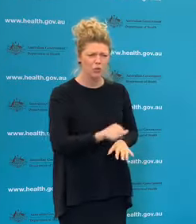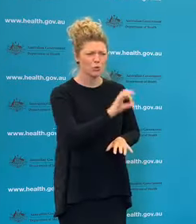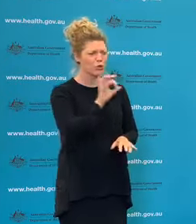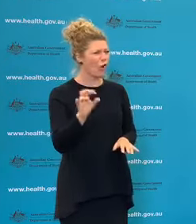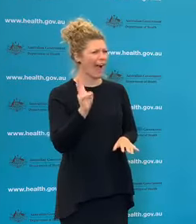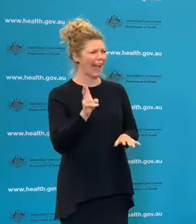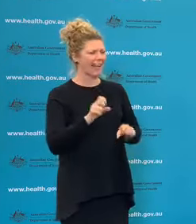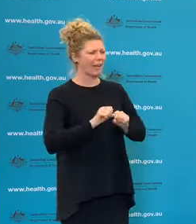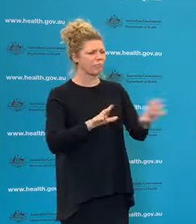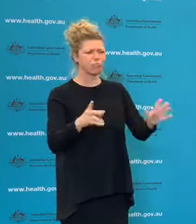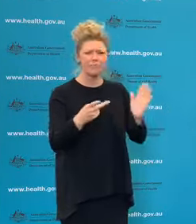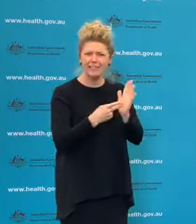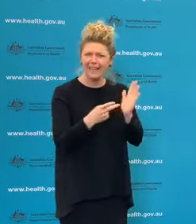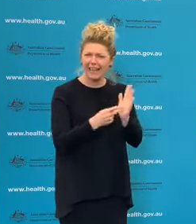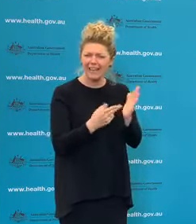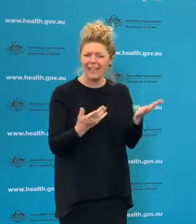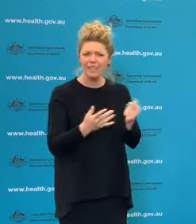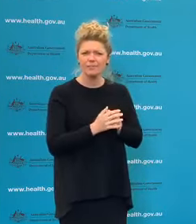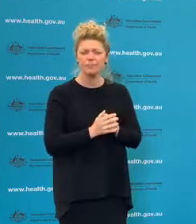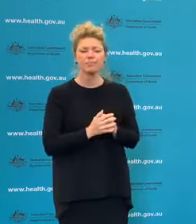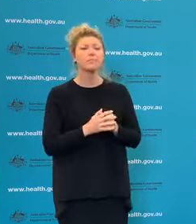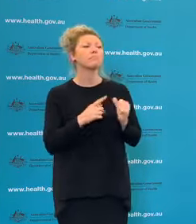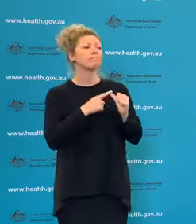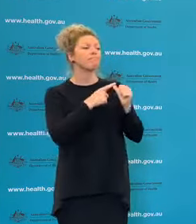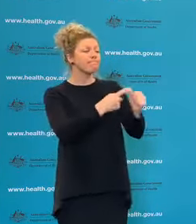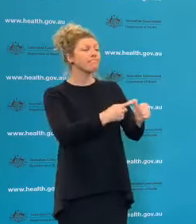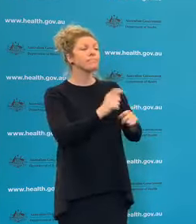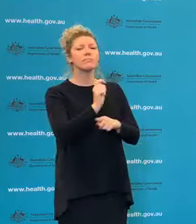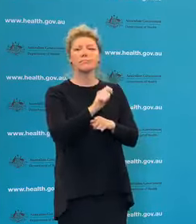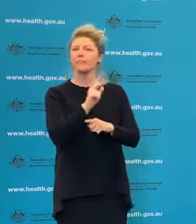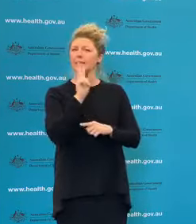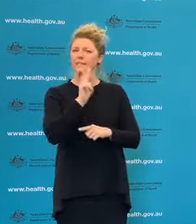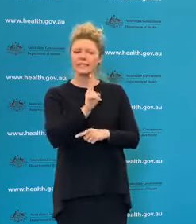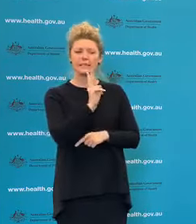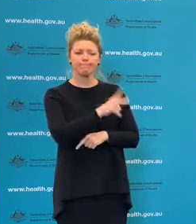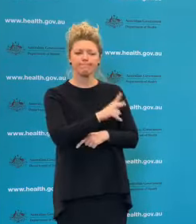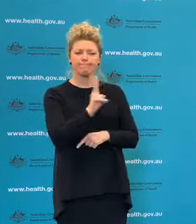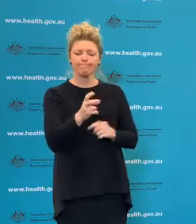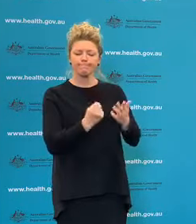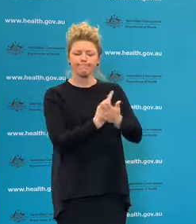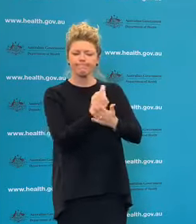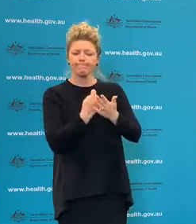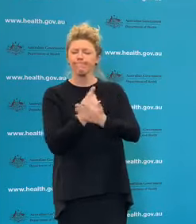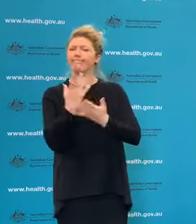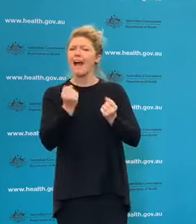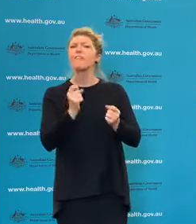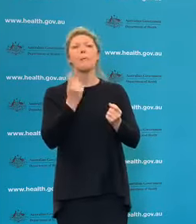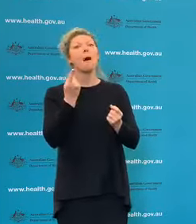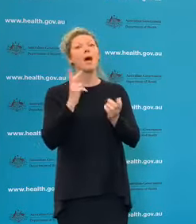Yes, we are seeing an ongoing cases. These are being investigated by New South Wales Health,